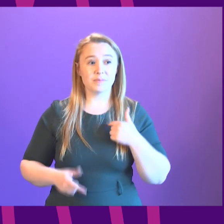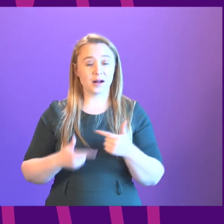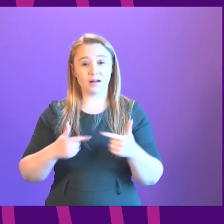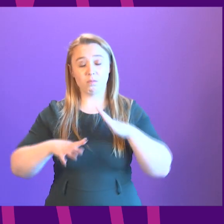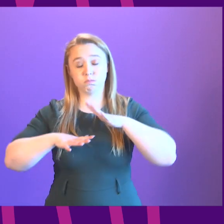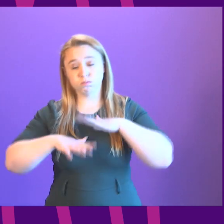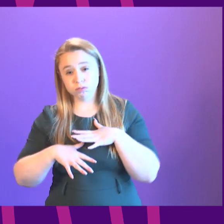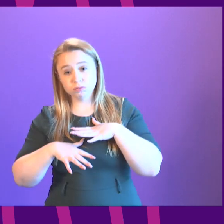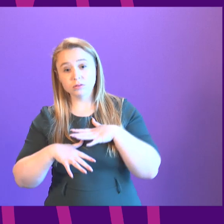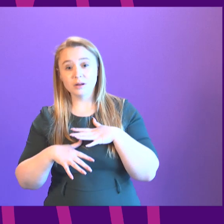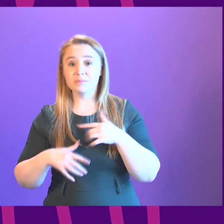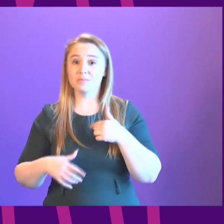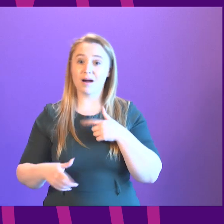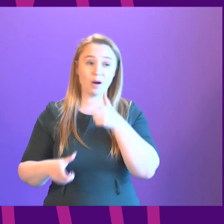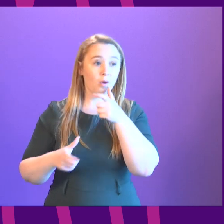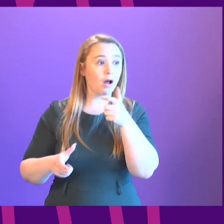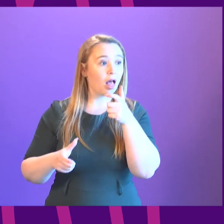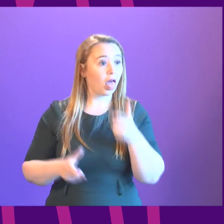but words almost fail me in responding to that.